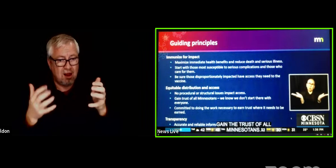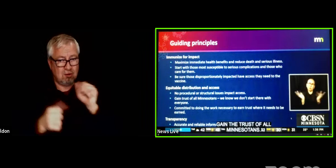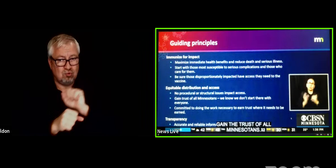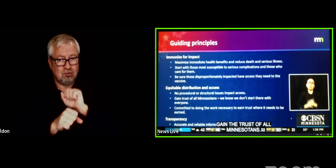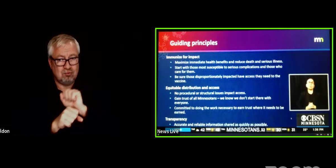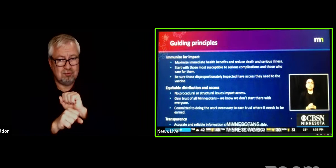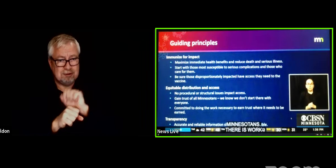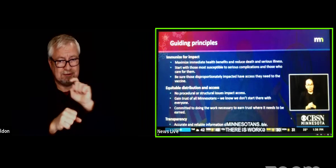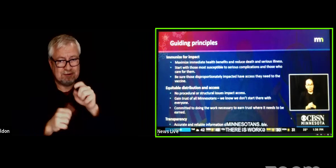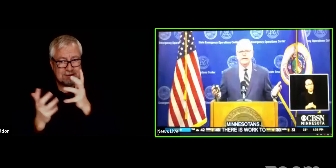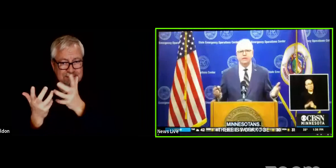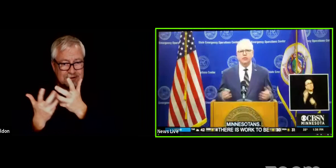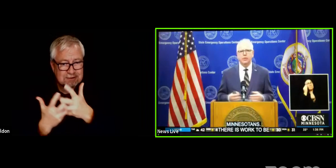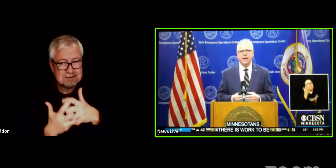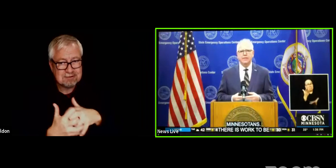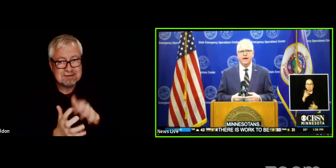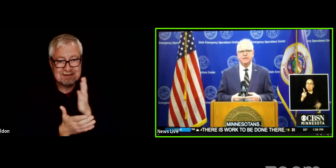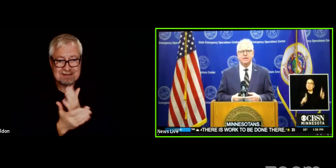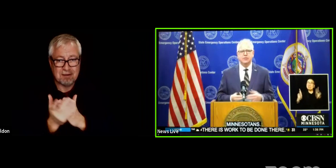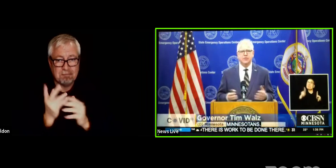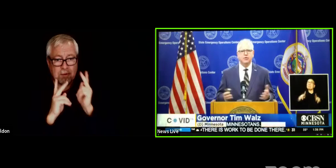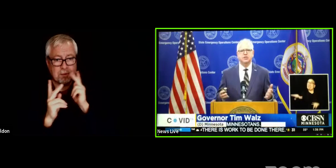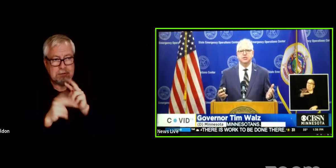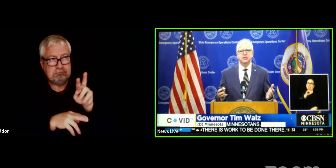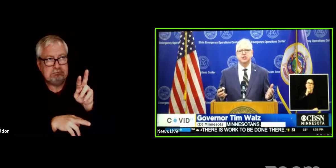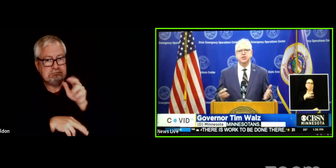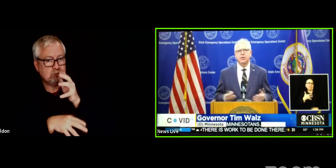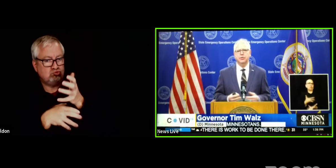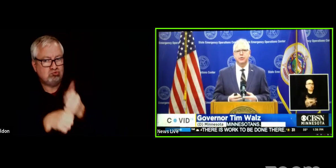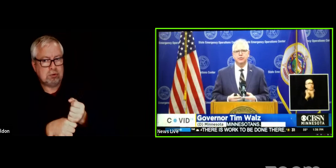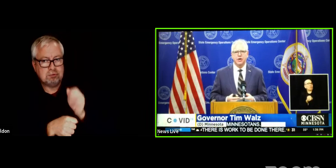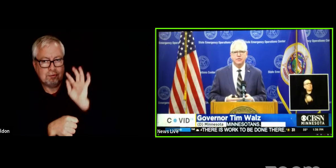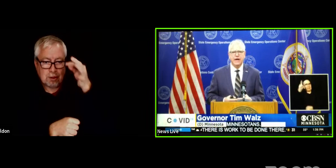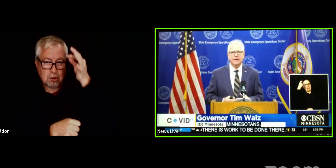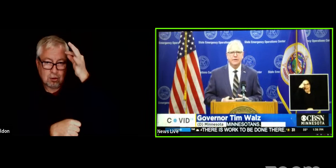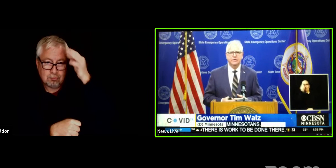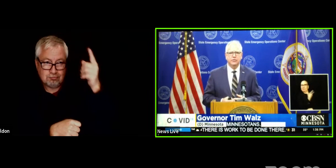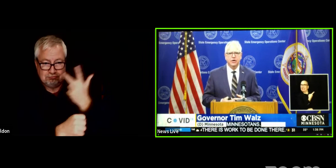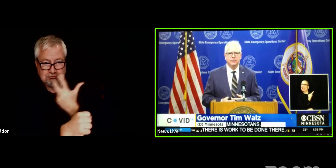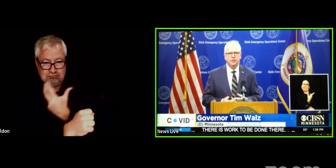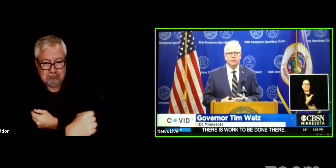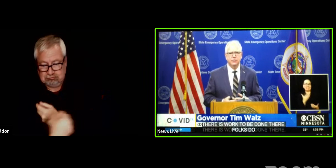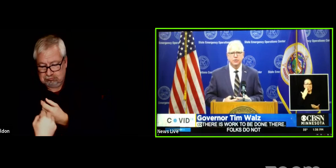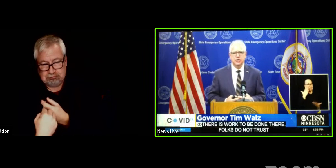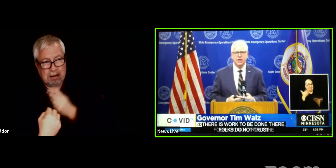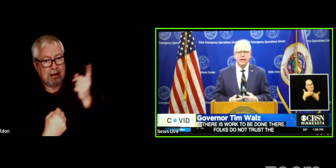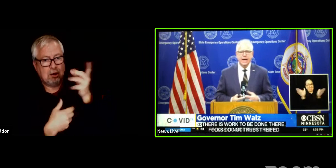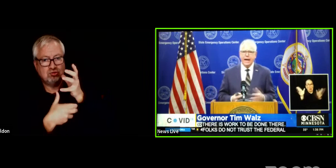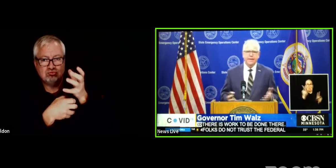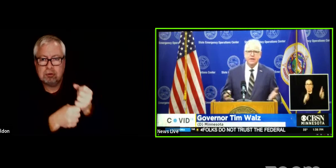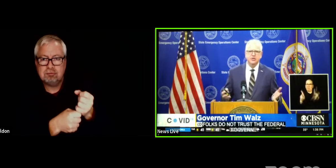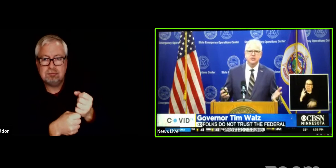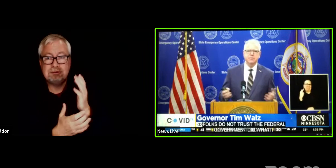FEDERAL GOVERNMENT DID WHAT THEY NEEDED TO DO AROUND THE VACCINE, THERE'S FOLKS THAT JUST? GENERAL DON'T TRUST VACCINES OR TRUST THE DISTRIBUTION AND TO BE